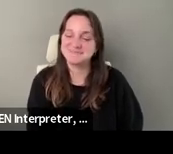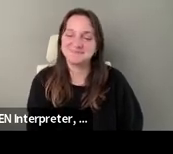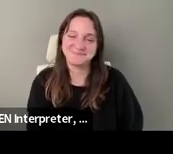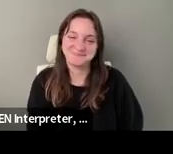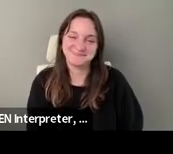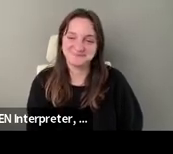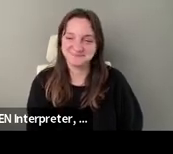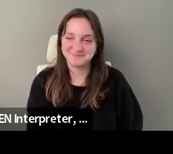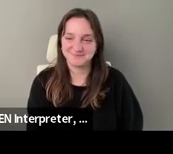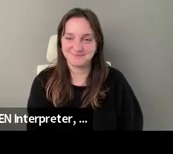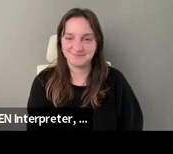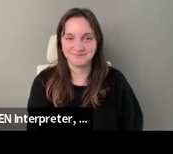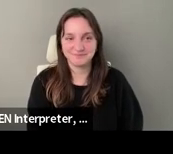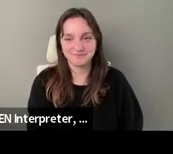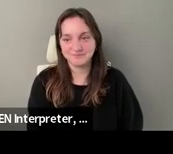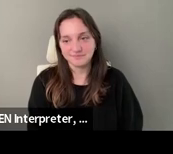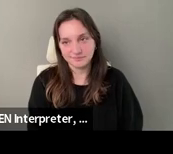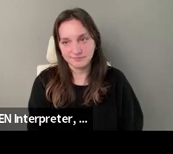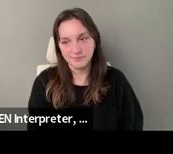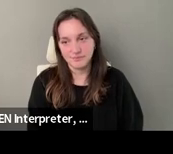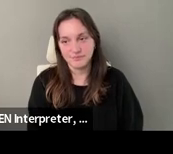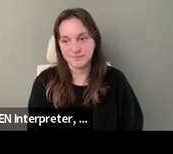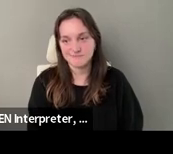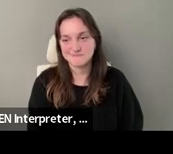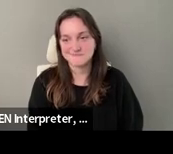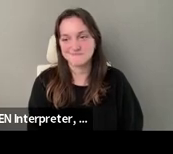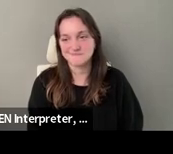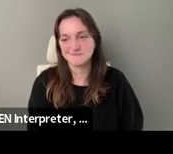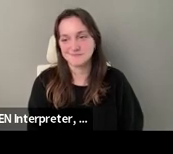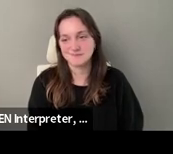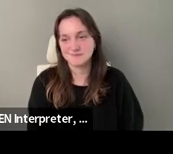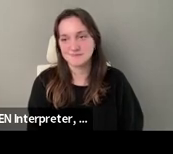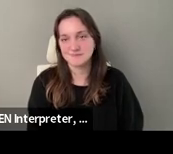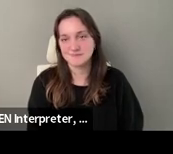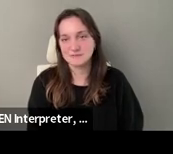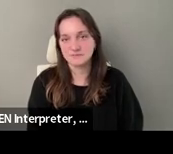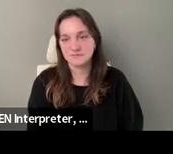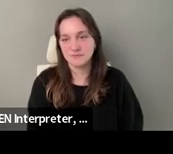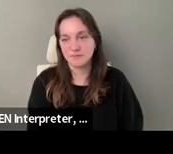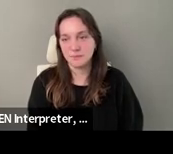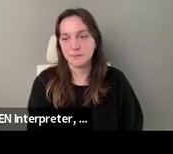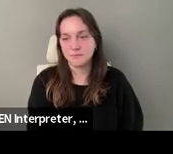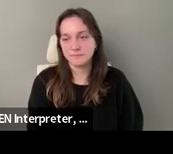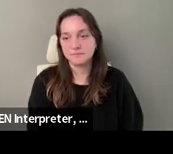Next slide,